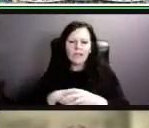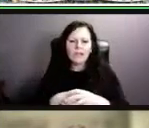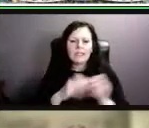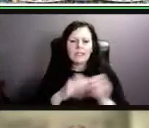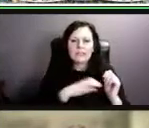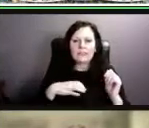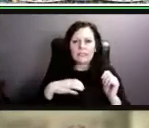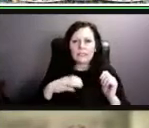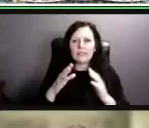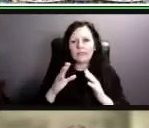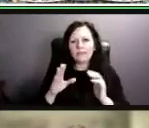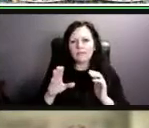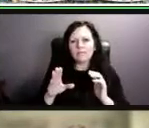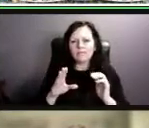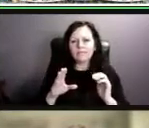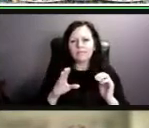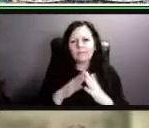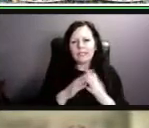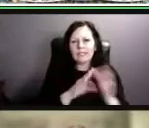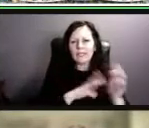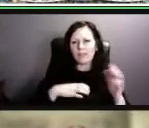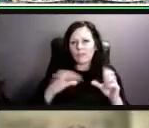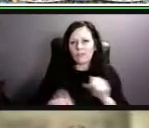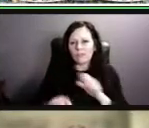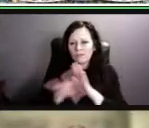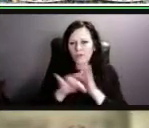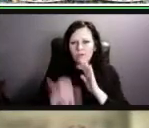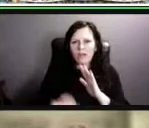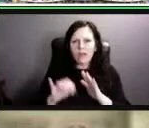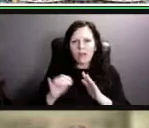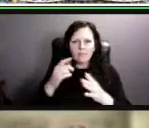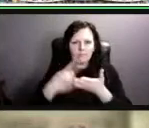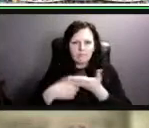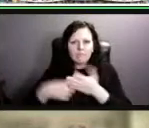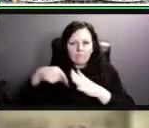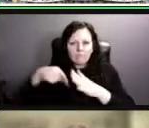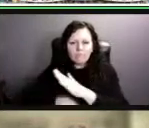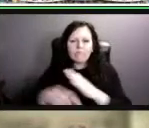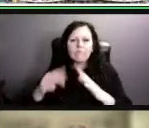PAYING THE SAME AMOUNT AS A WAL-MART OR COSTCO.